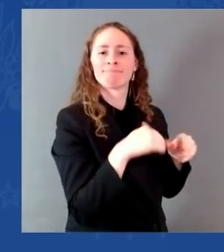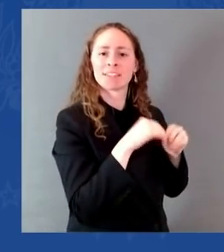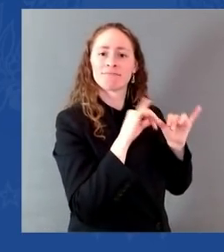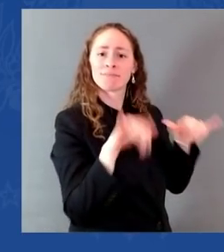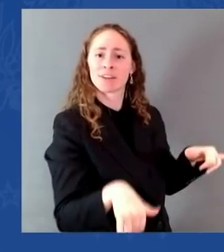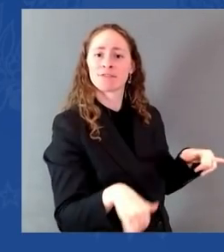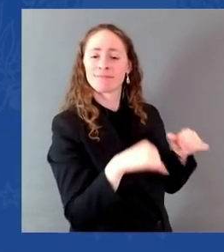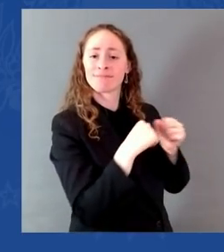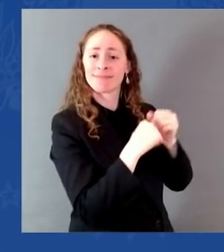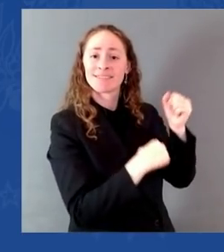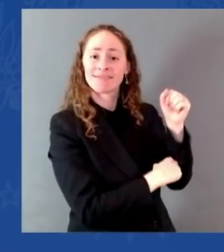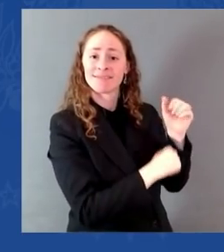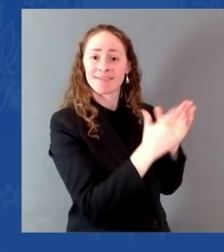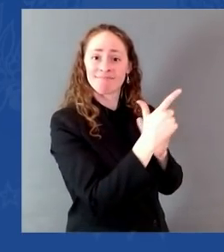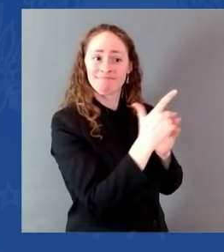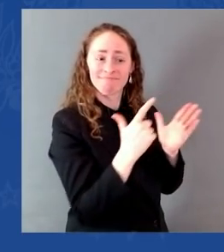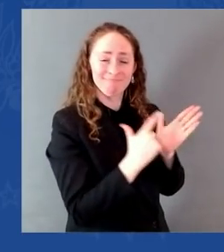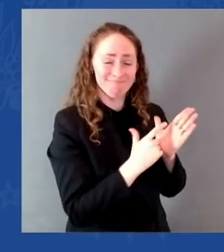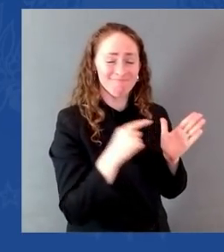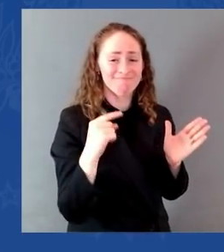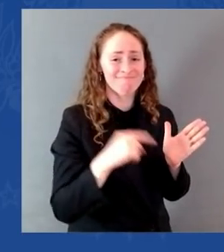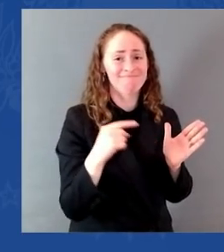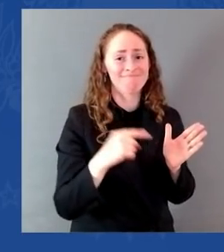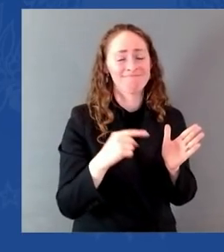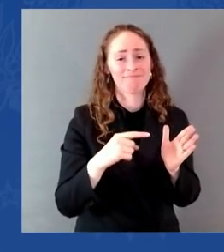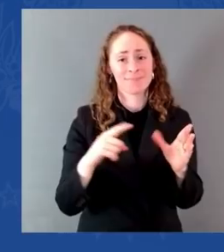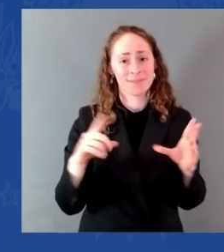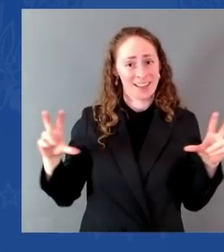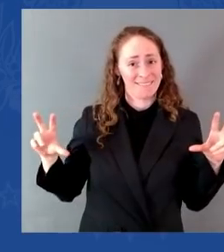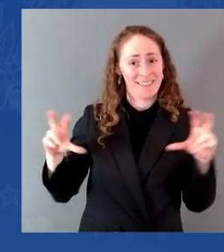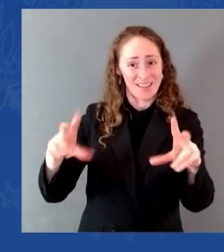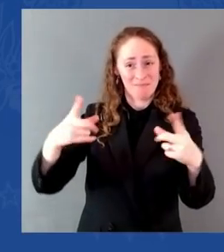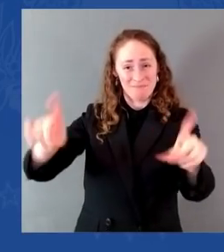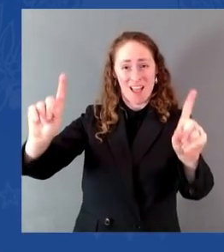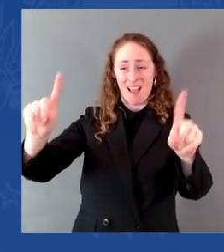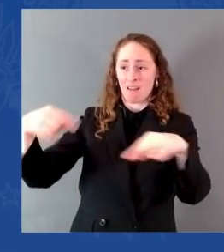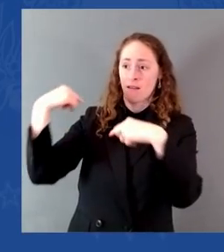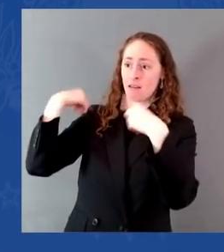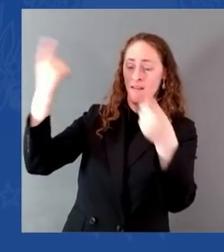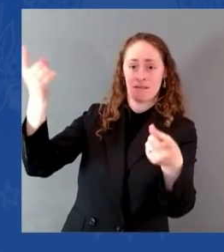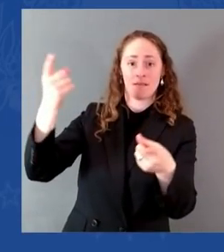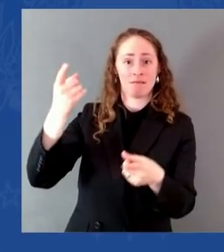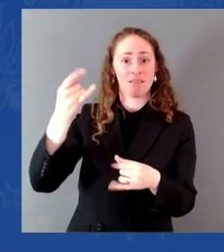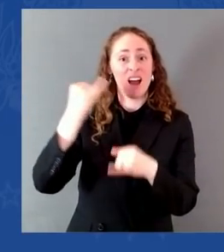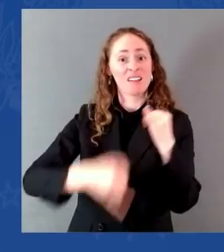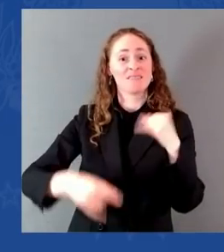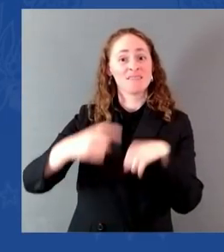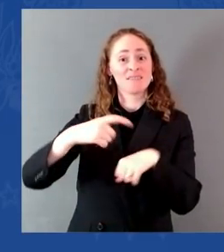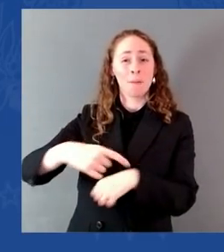fixing many of those 3,500 bridges and nearly 10,000 miles of roads in Kansas